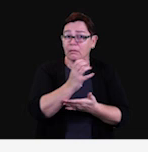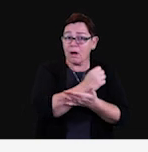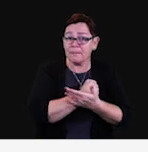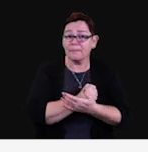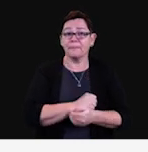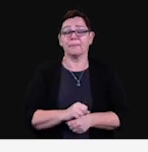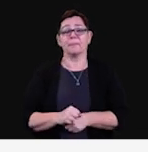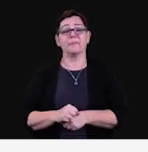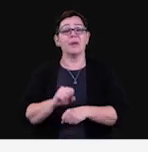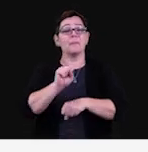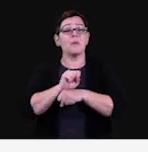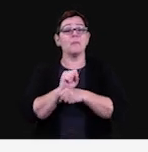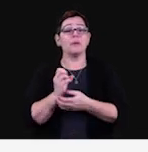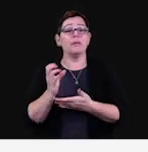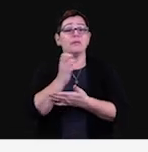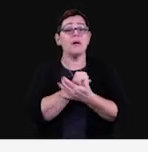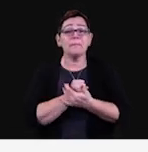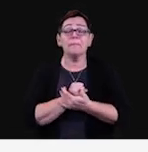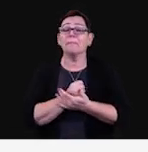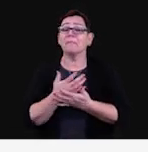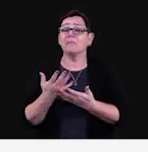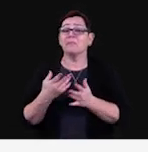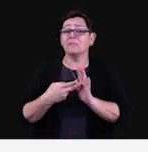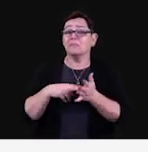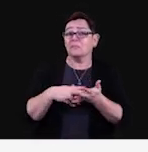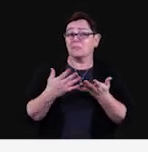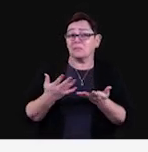tutoring or working on or off campus.